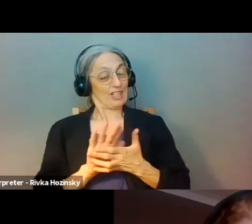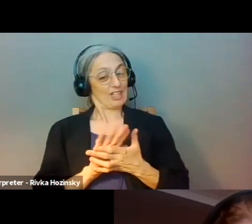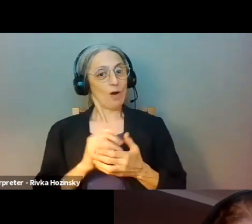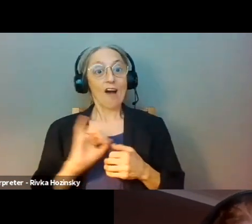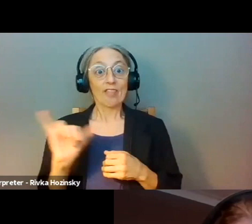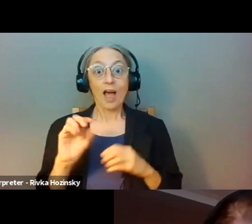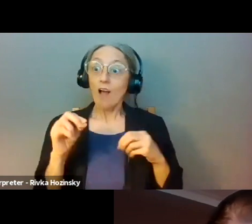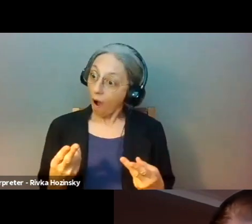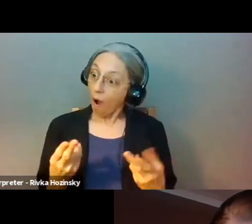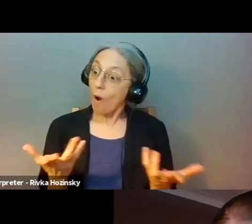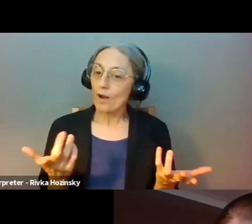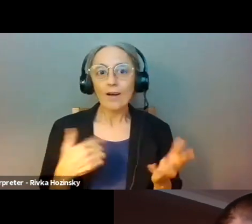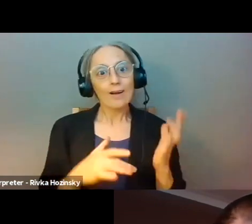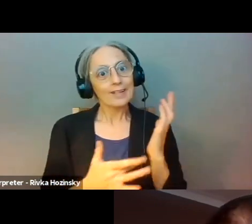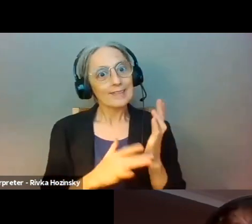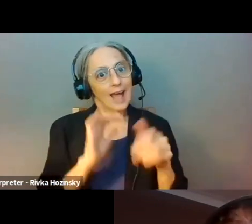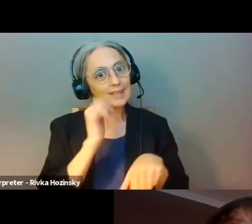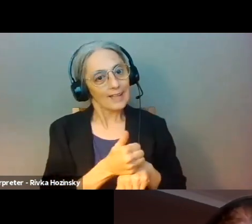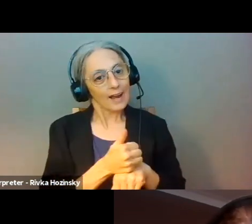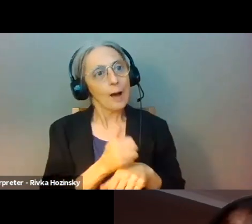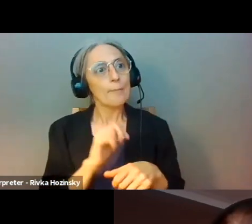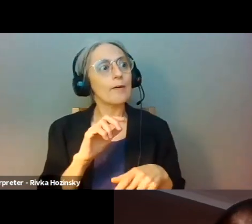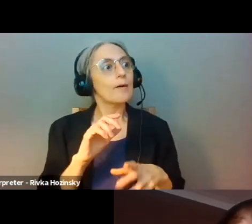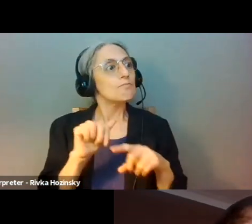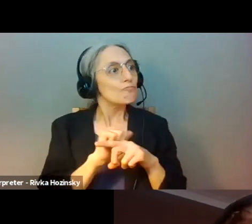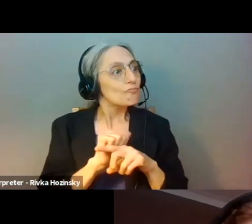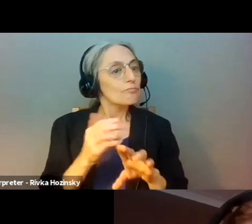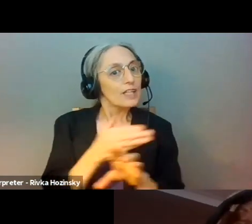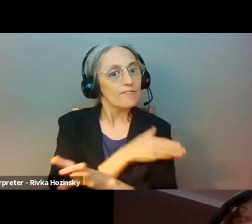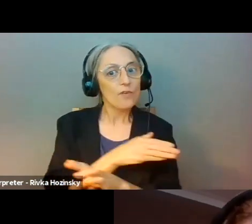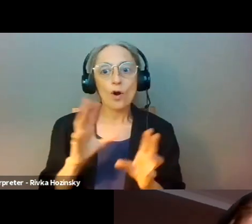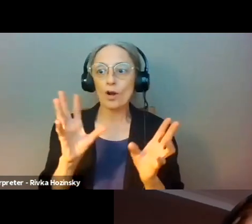as we did our tech walk through and doing a dress rehearsal, we learned new things.